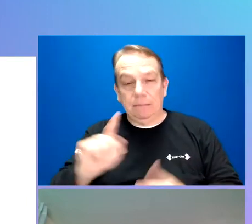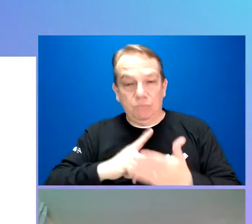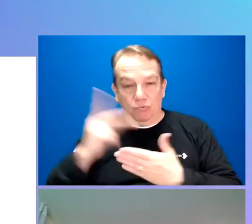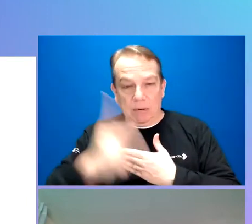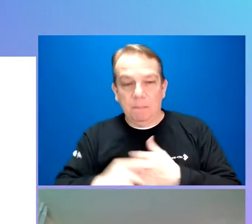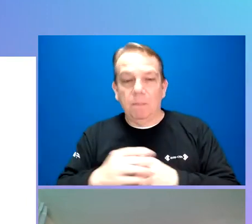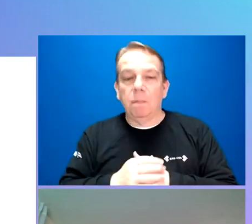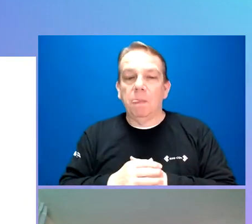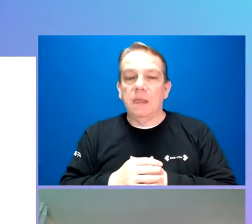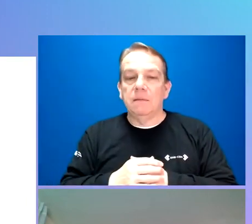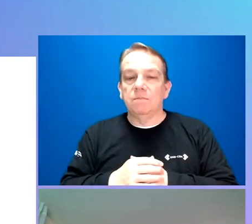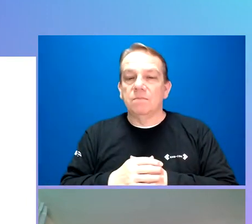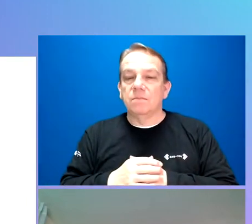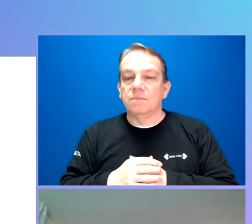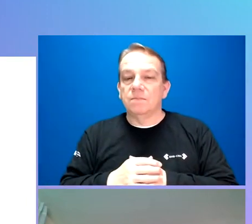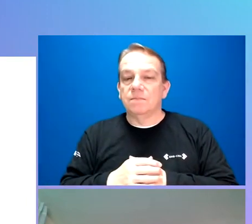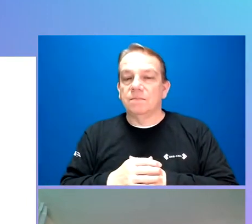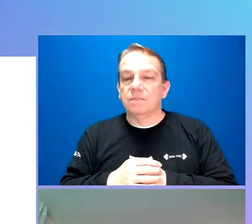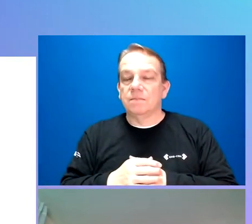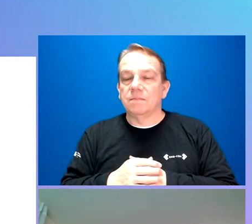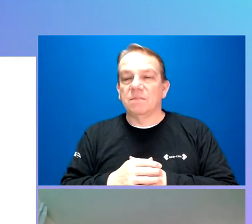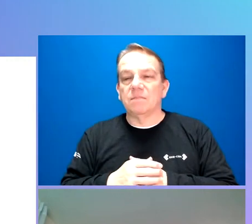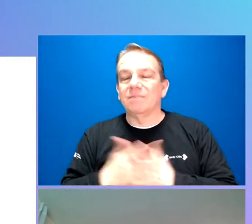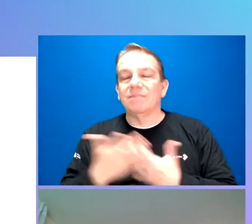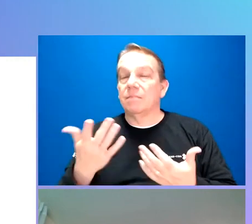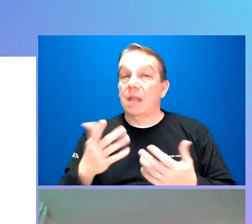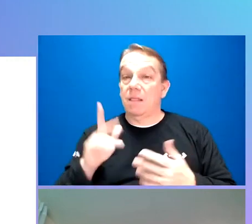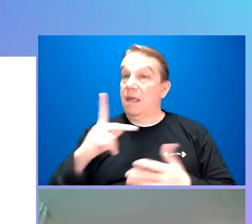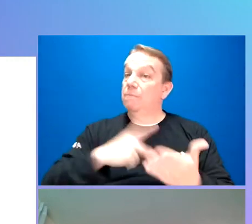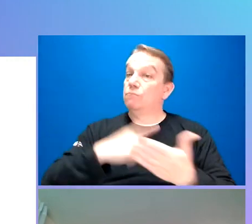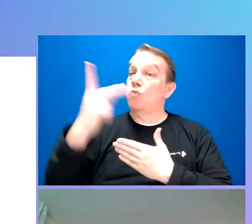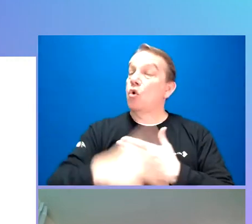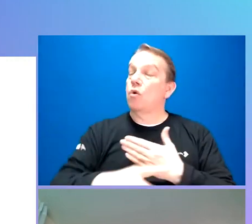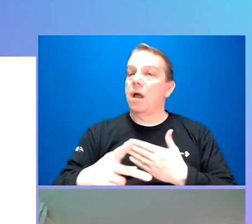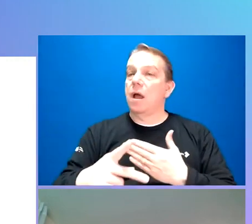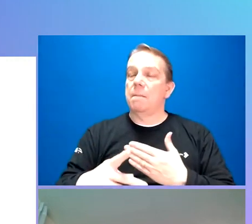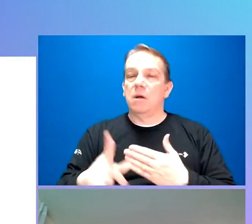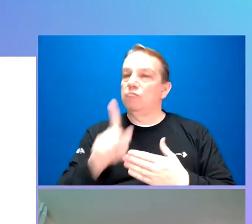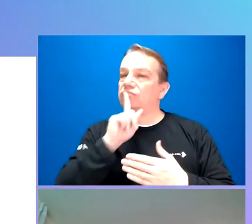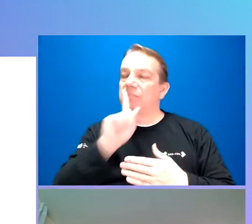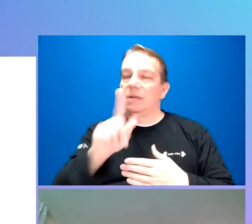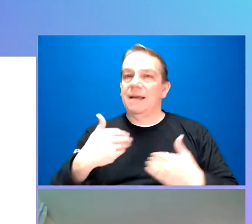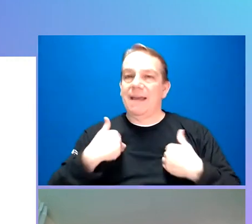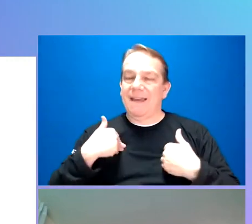there was a lack of a structured program that people didn't